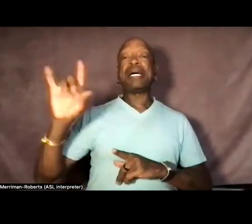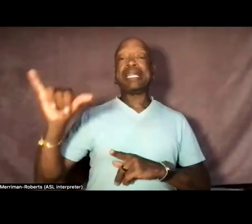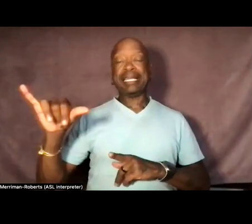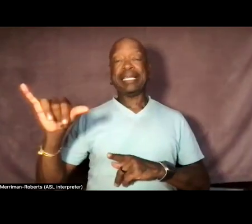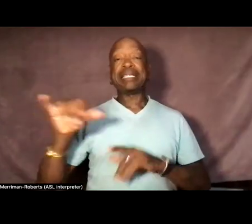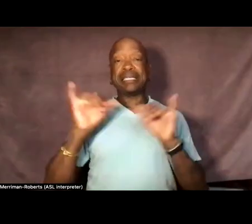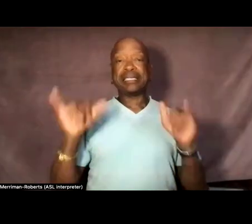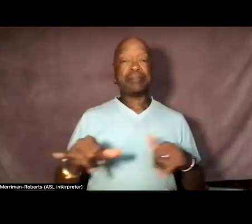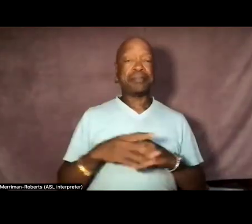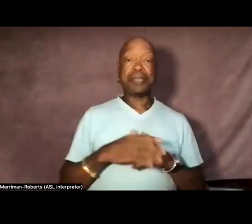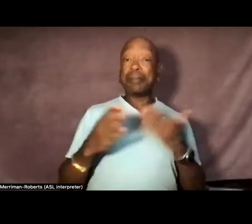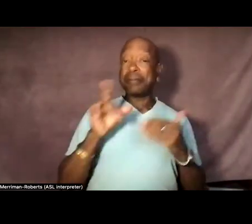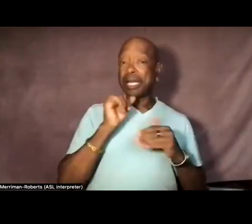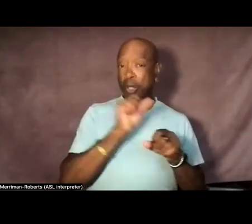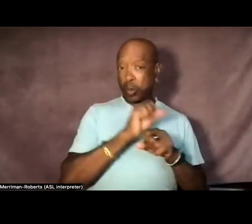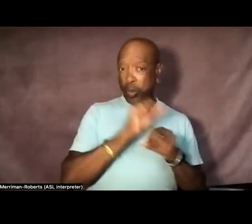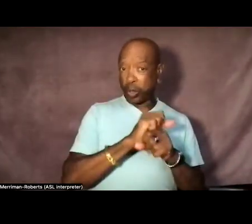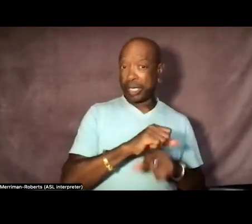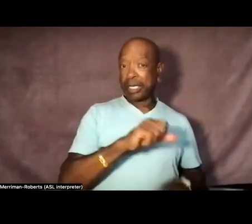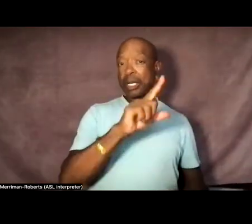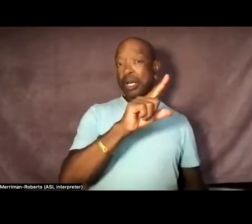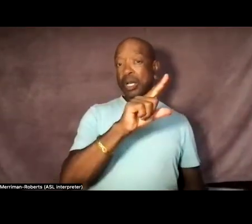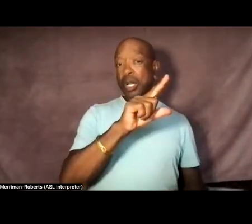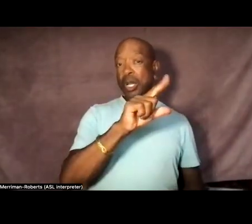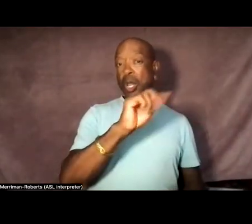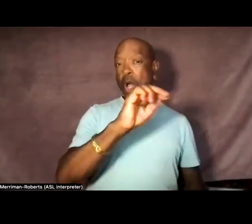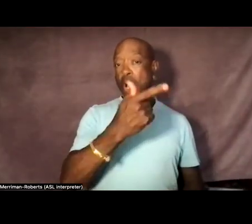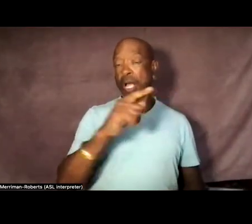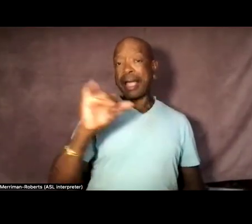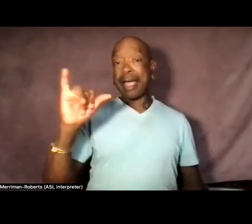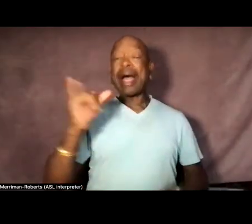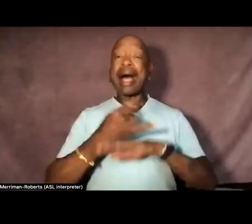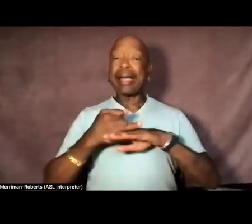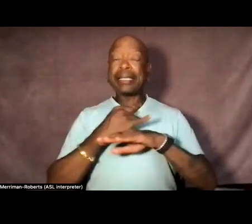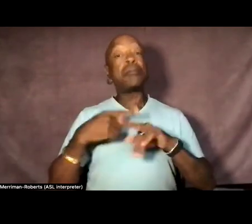written but can be done in North Carolina we have suggested medical stickers for people who are at